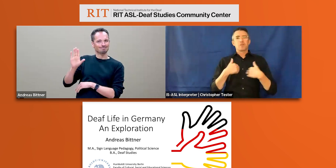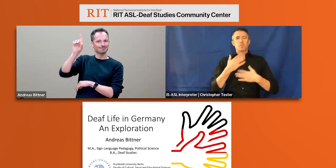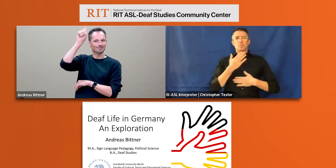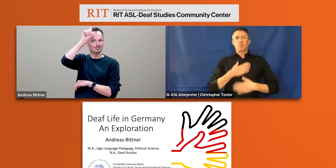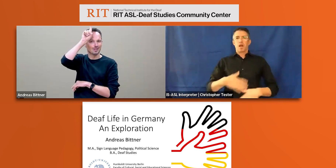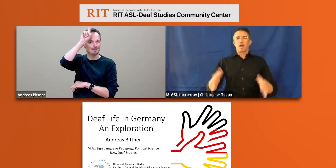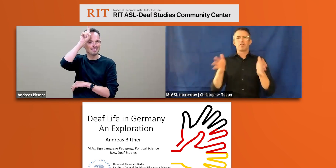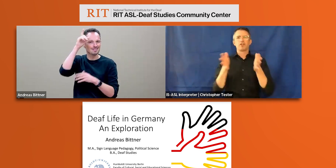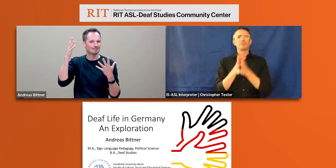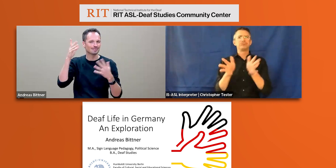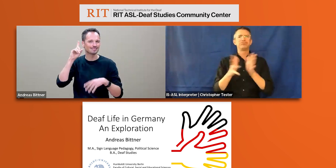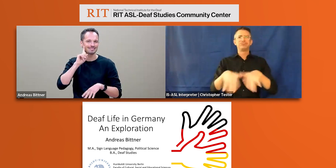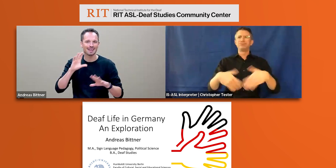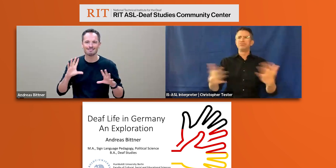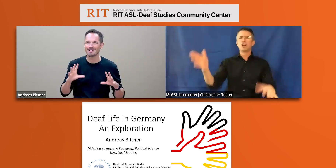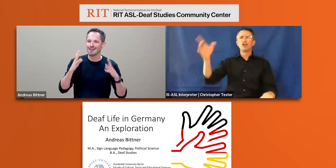to come do this presentation.